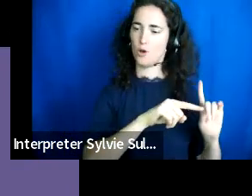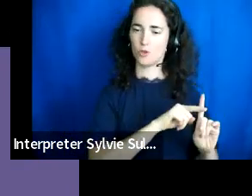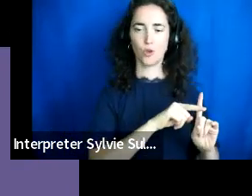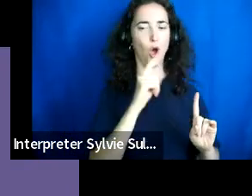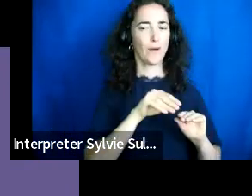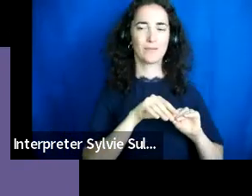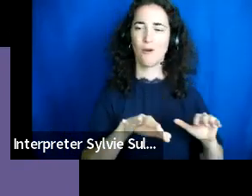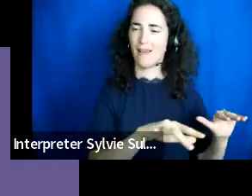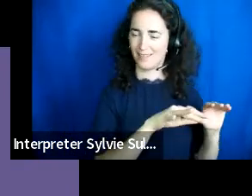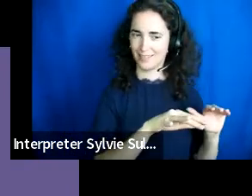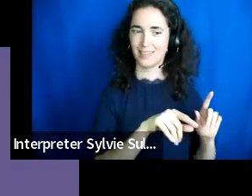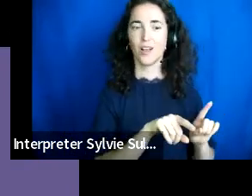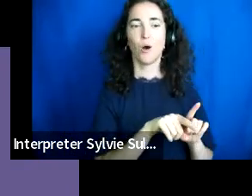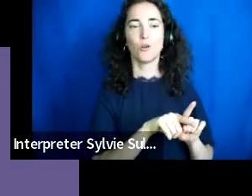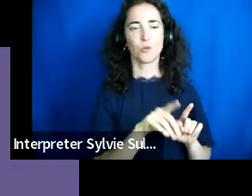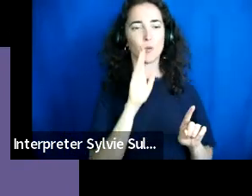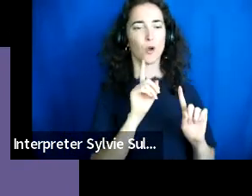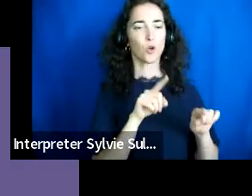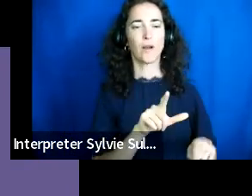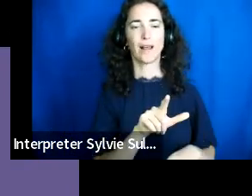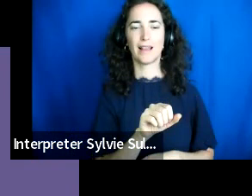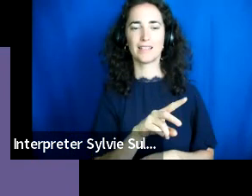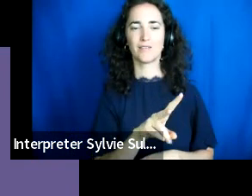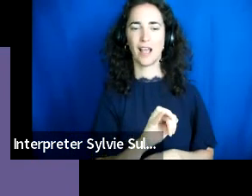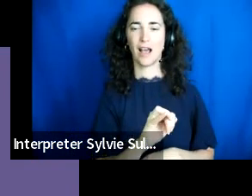He will also be attending Lsbi in the fall.